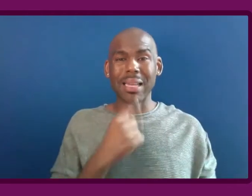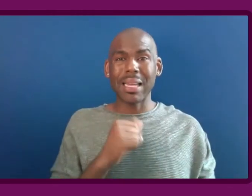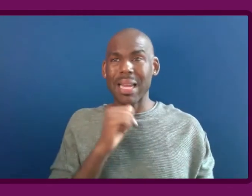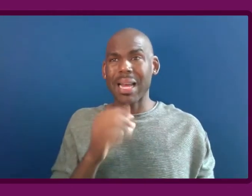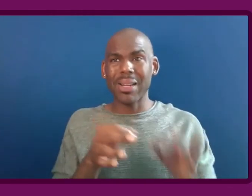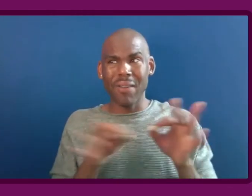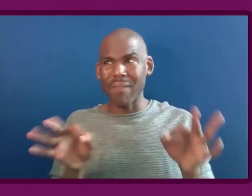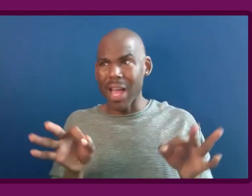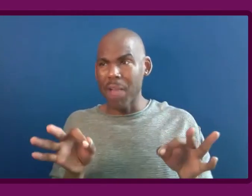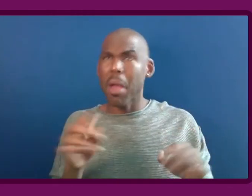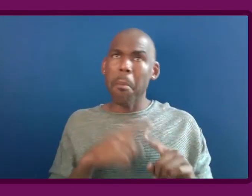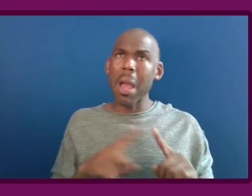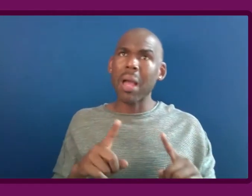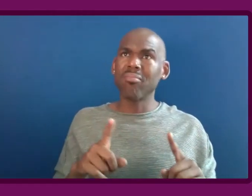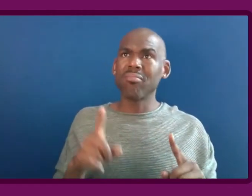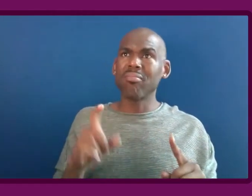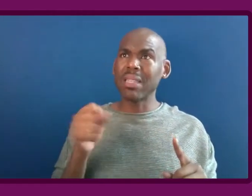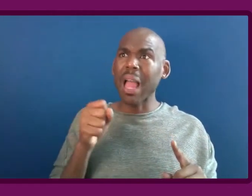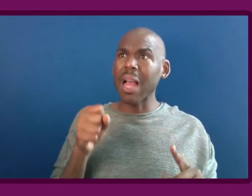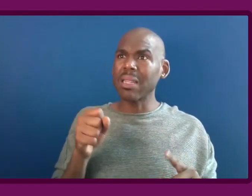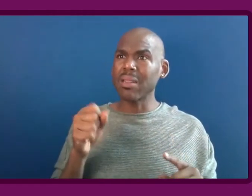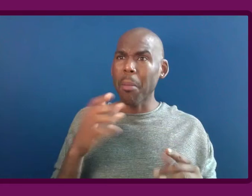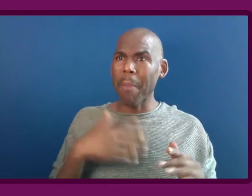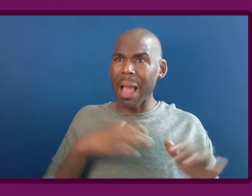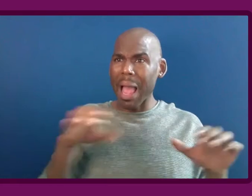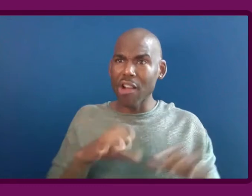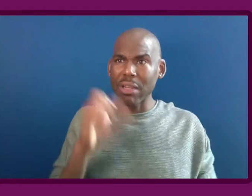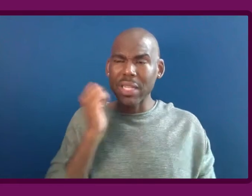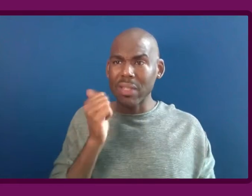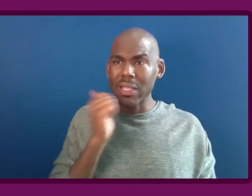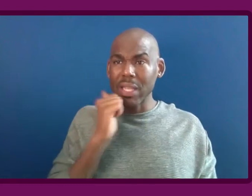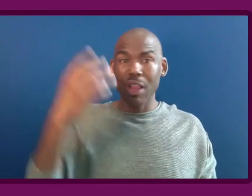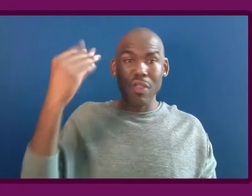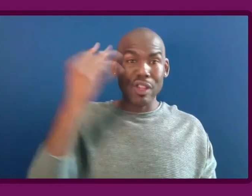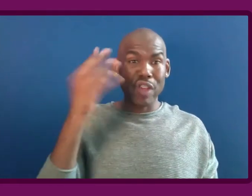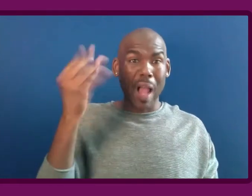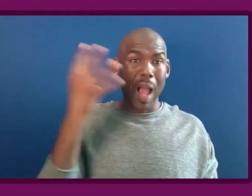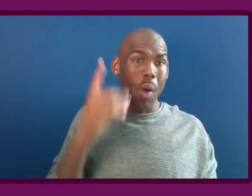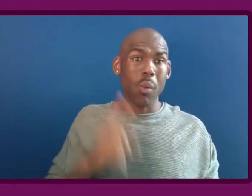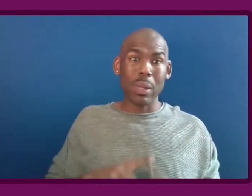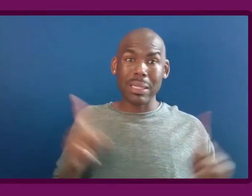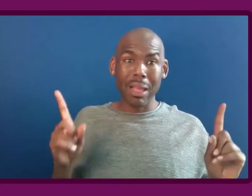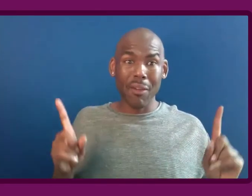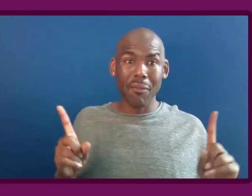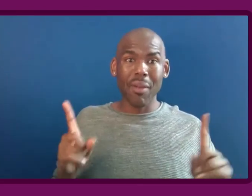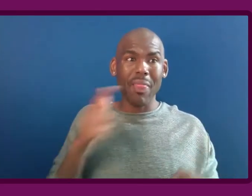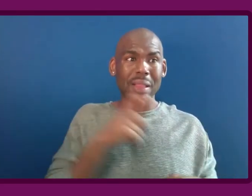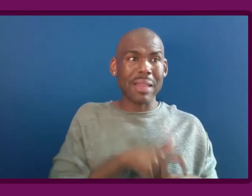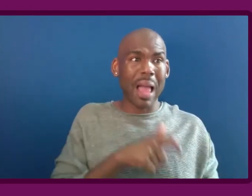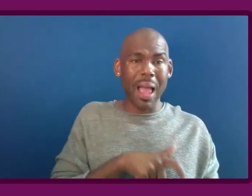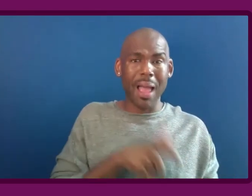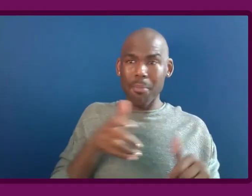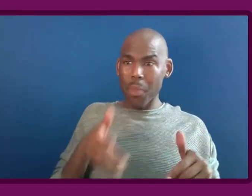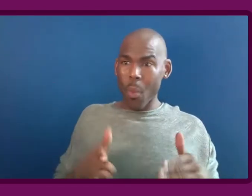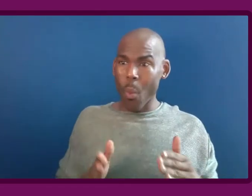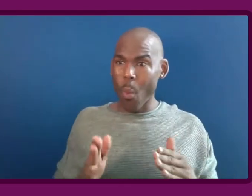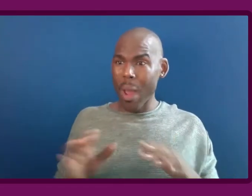because it does define the actions that I do every day. If I'm going to take a shower, it's a different process. It will define the time that it takes, the way that I do it.